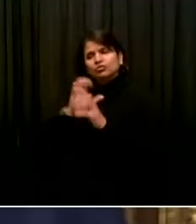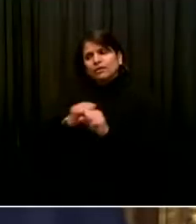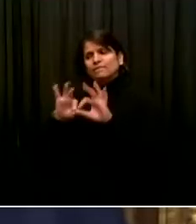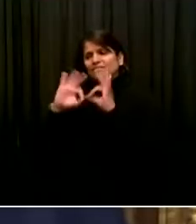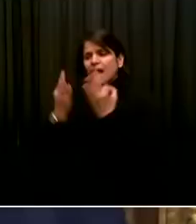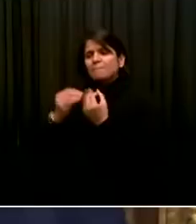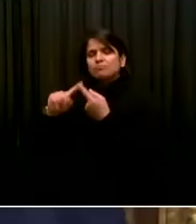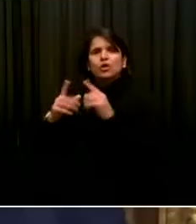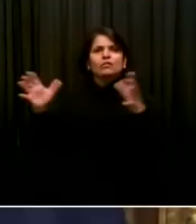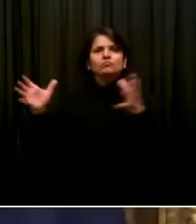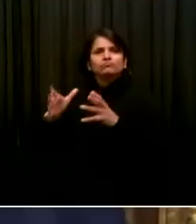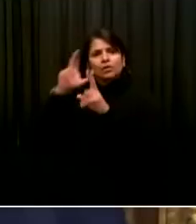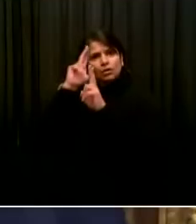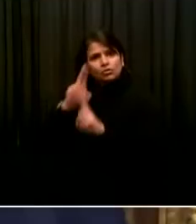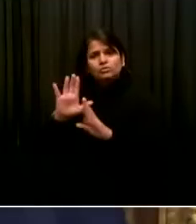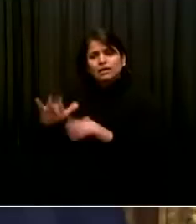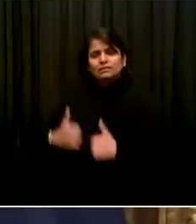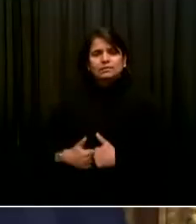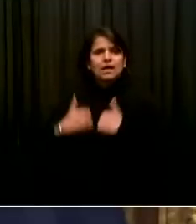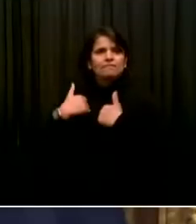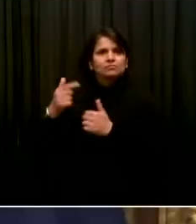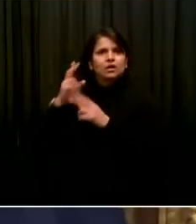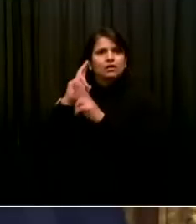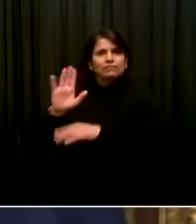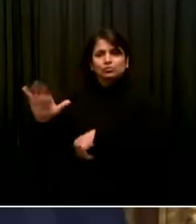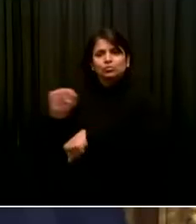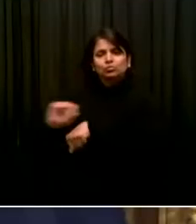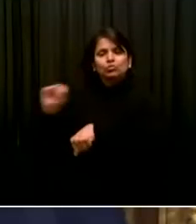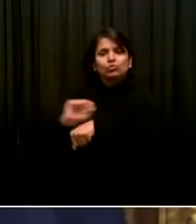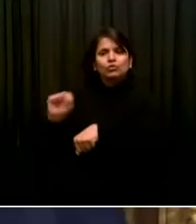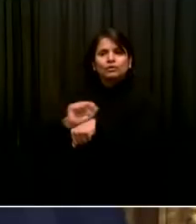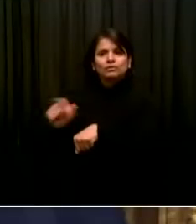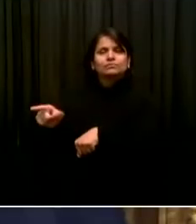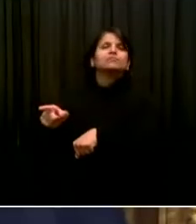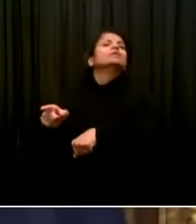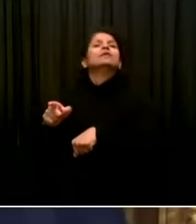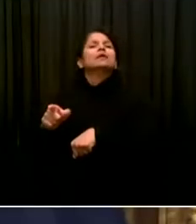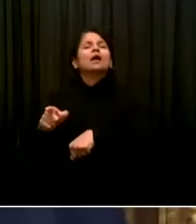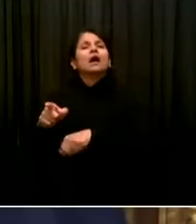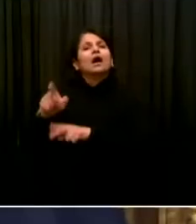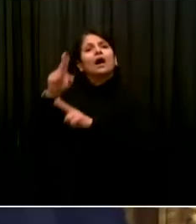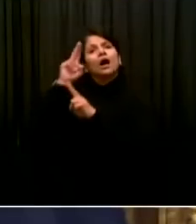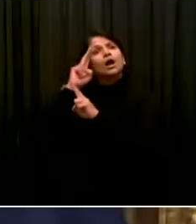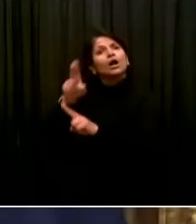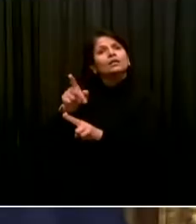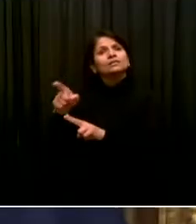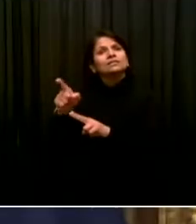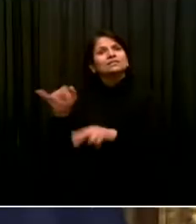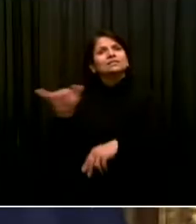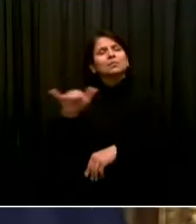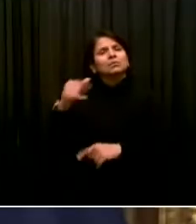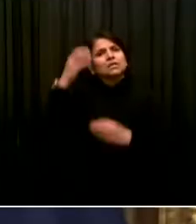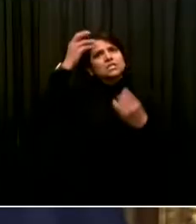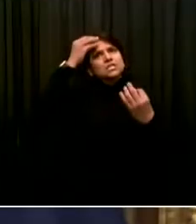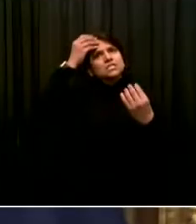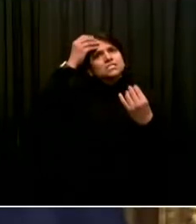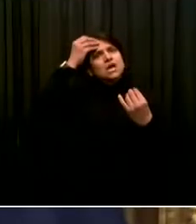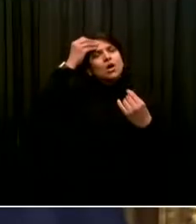WE WILL CEELBRATE HIS LIFE AND PAY TRIBILITY TO HIS HEROISM. IN HIS MEMORY